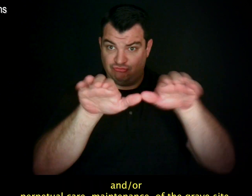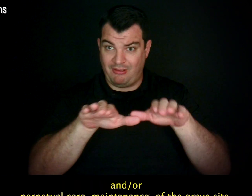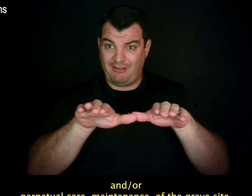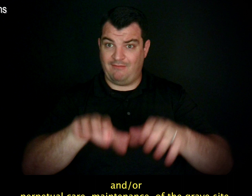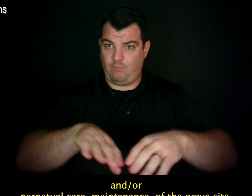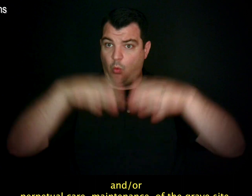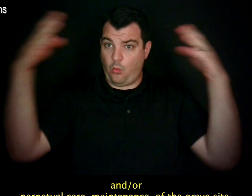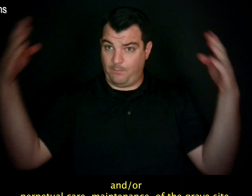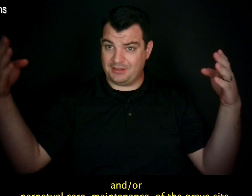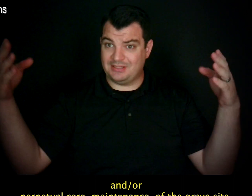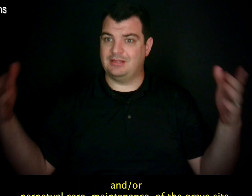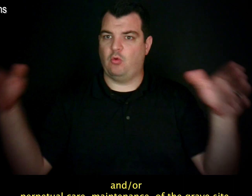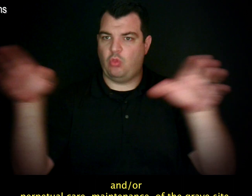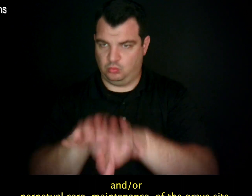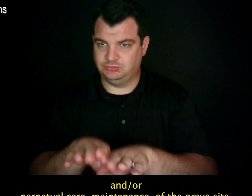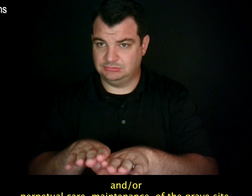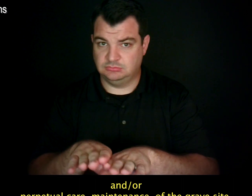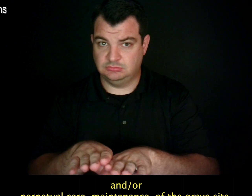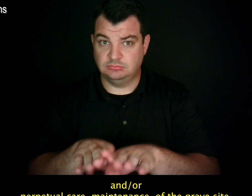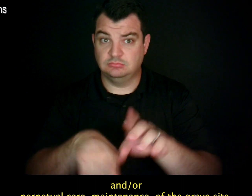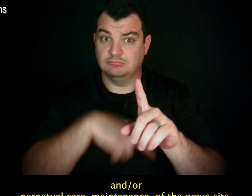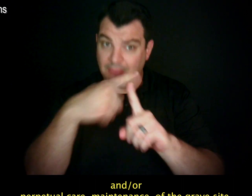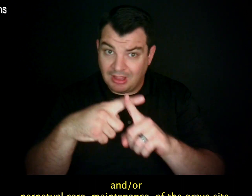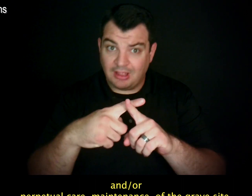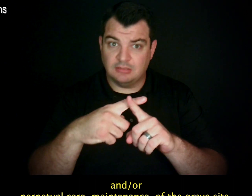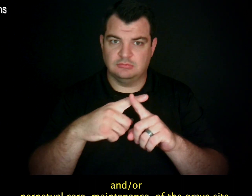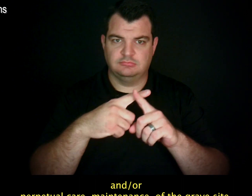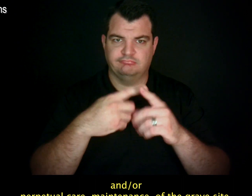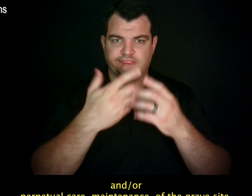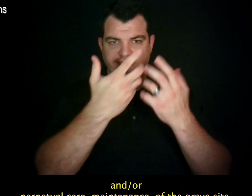and/or perpetual care, maintenance, of the grave site.